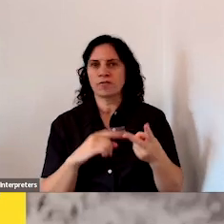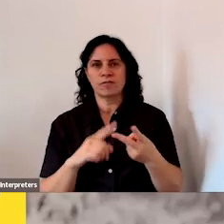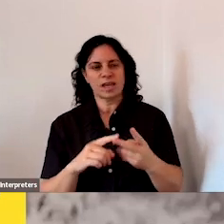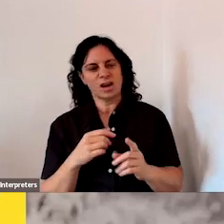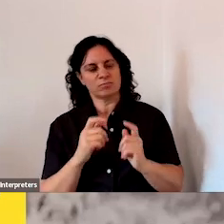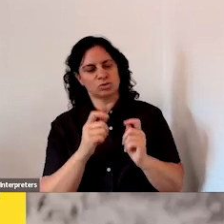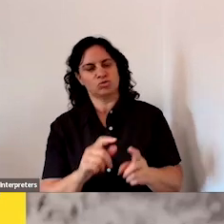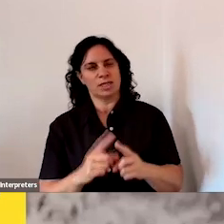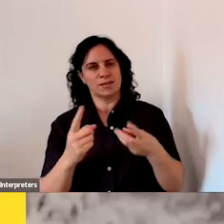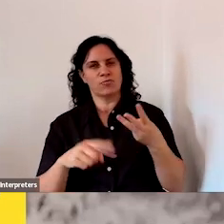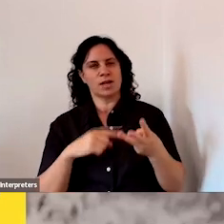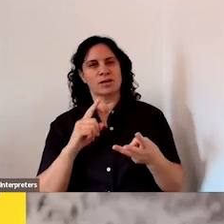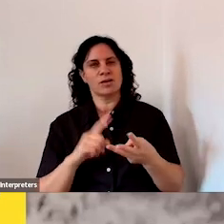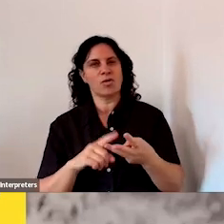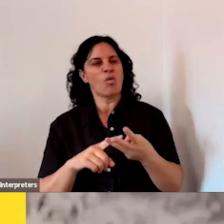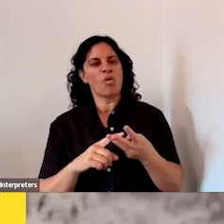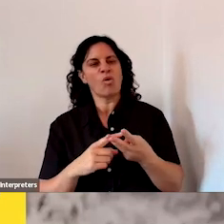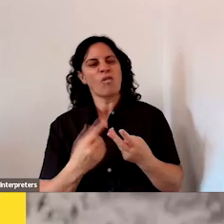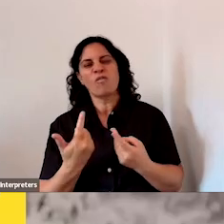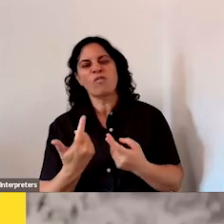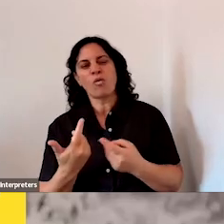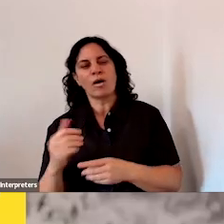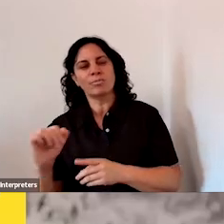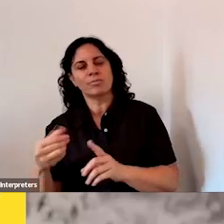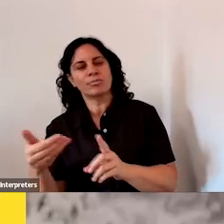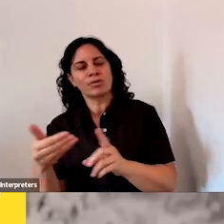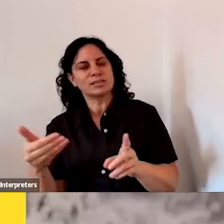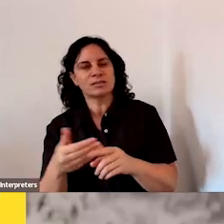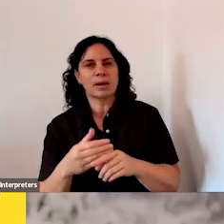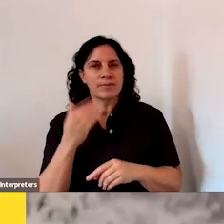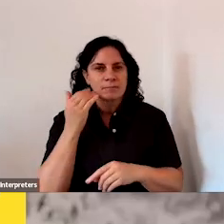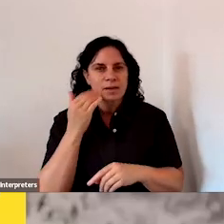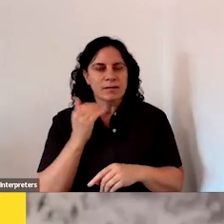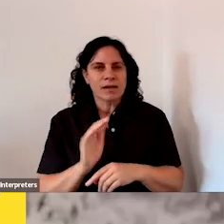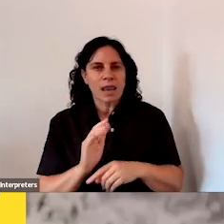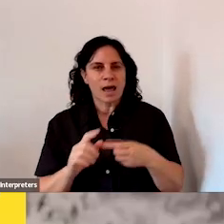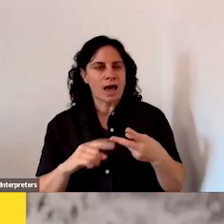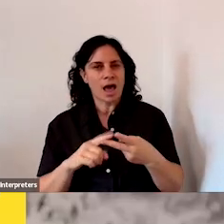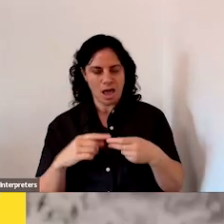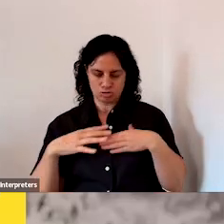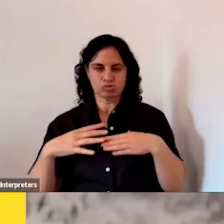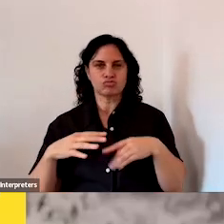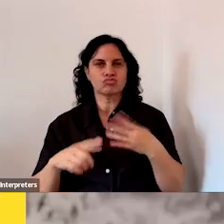to others for reasons such as skin color, the way they dress, race or ethnicity,